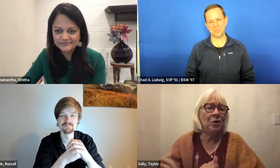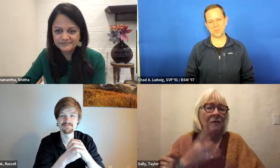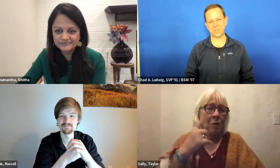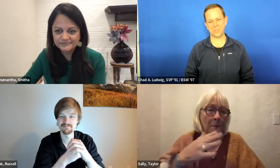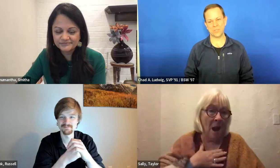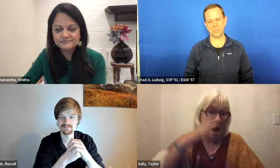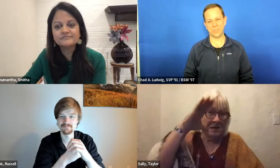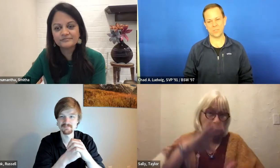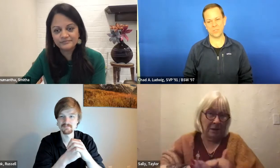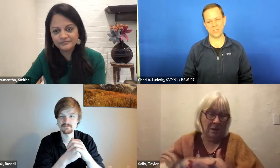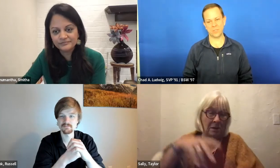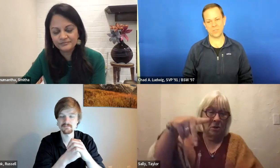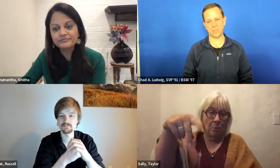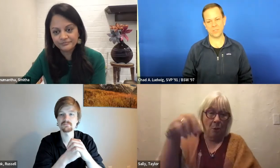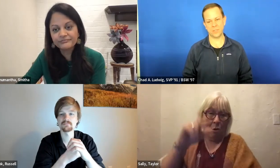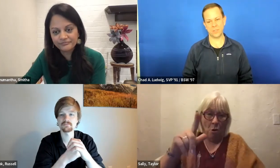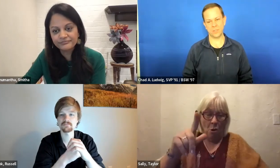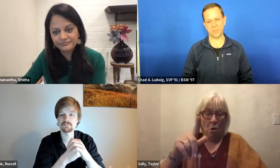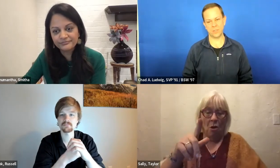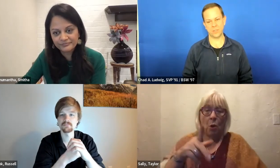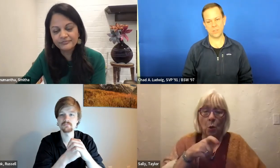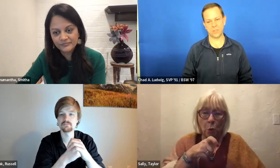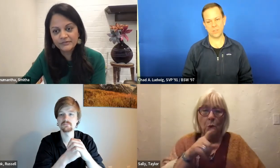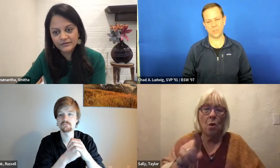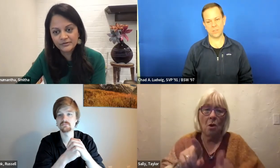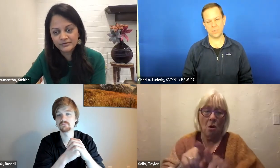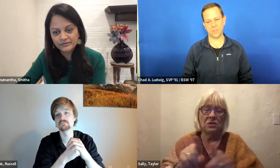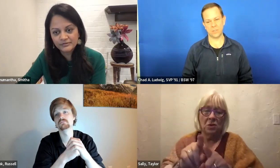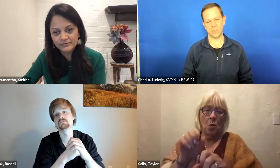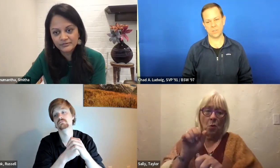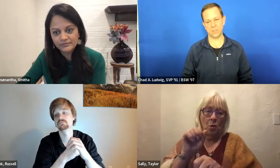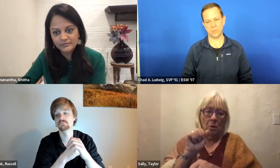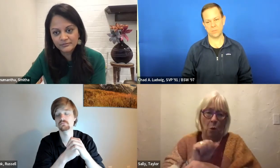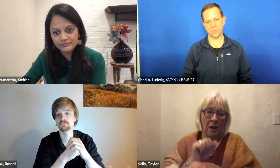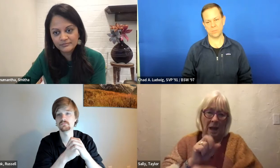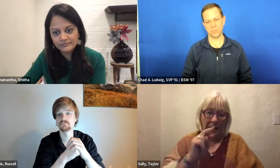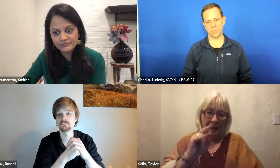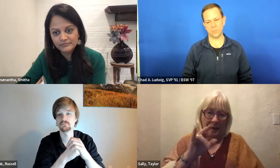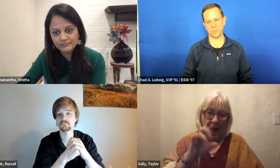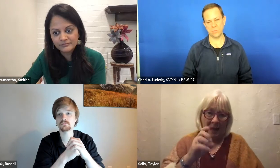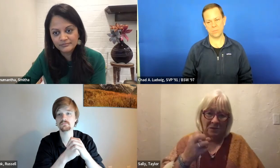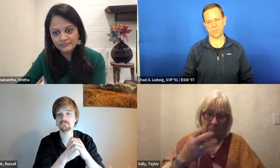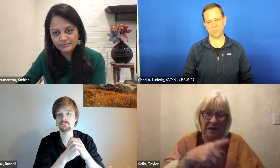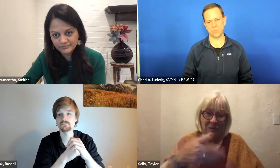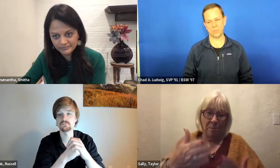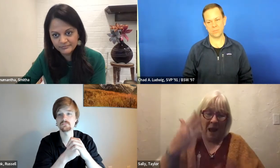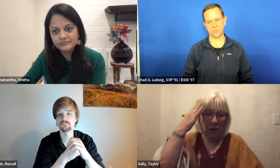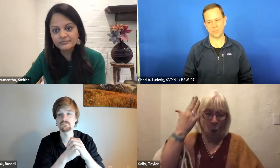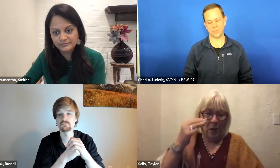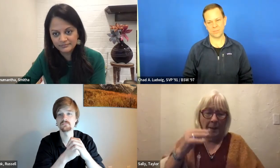I was a caregiver for my husband Paul. He also used to work at NTID.